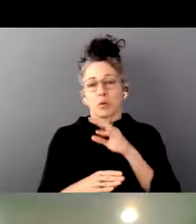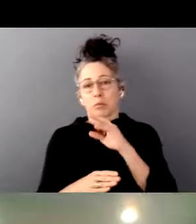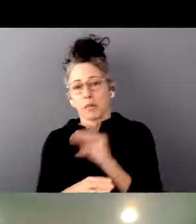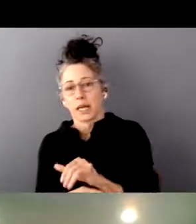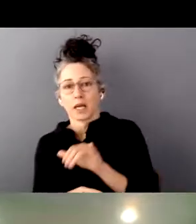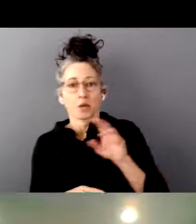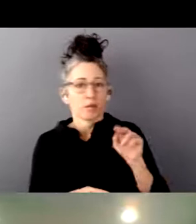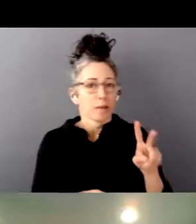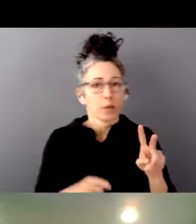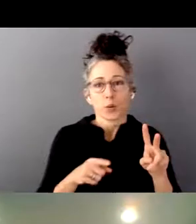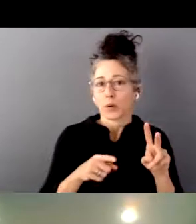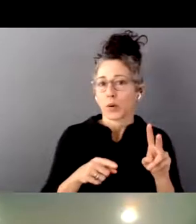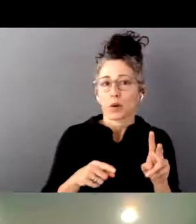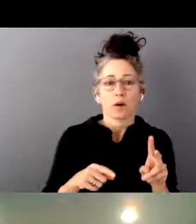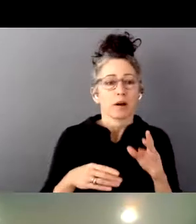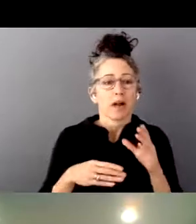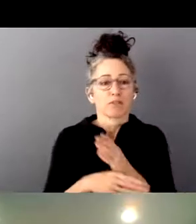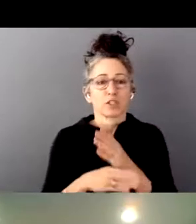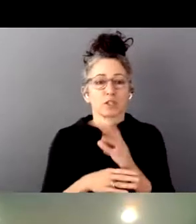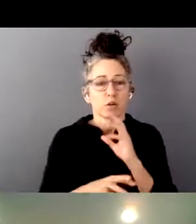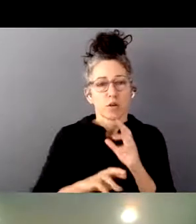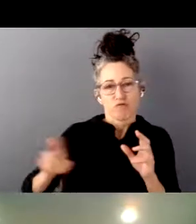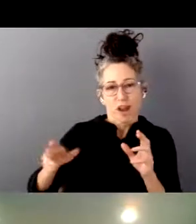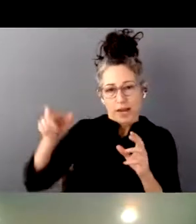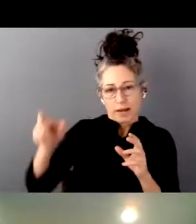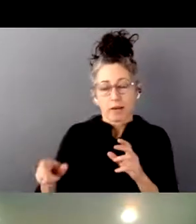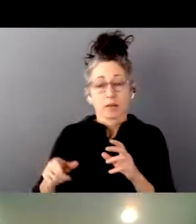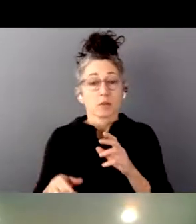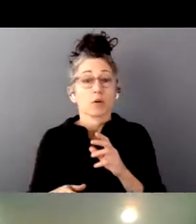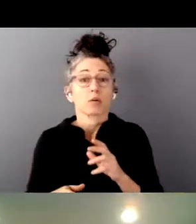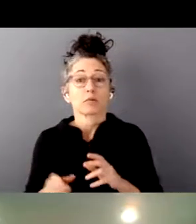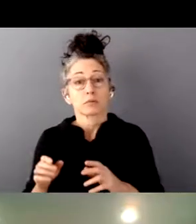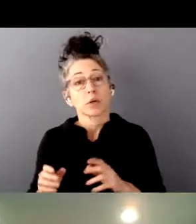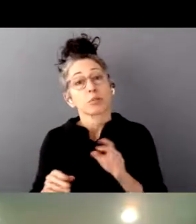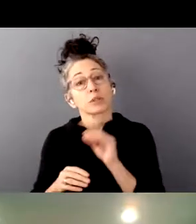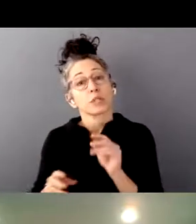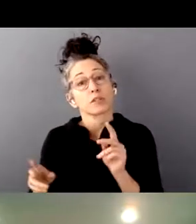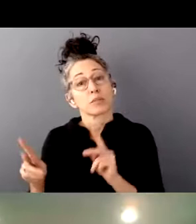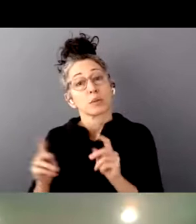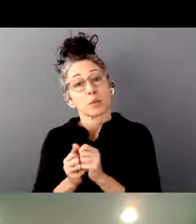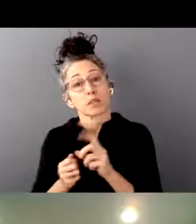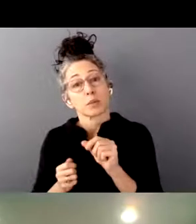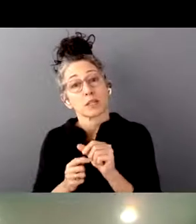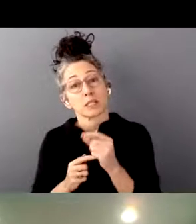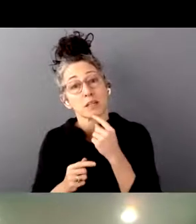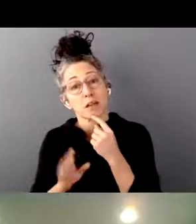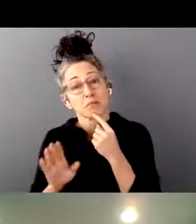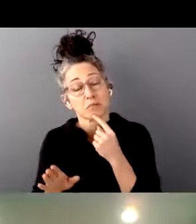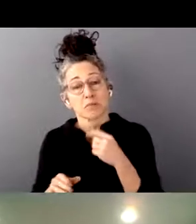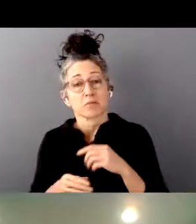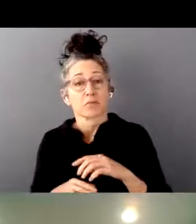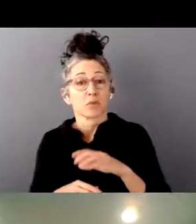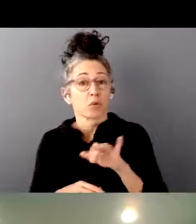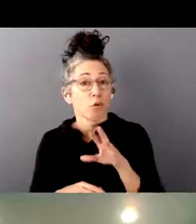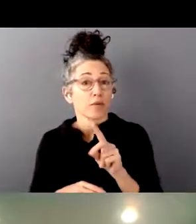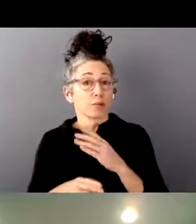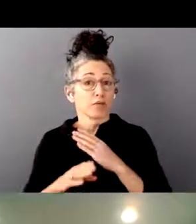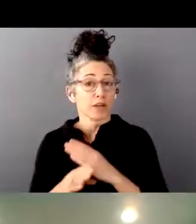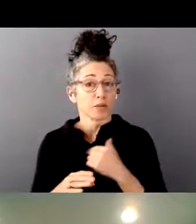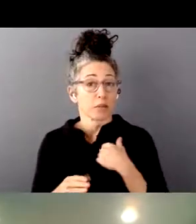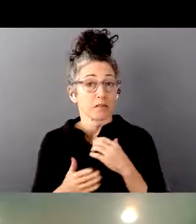the right. So a smaller percentage of people with disabilities reported that the pandemic prevented them from searching for a job. And there wasn't much variation across months. Whereas, for people without disabilities, there is a noticeable decline across the months. Overall,